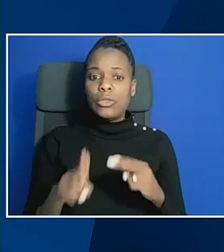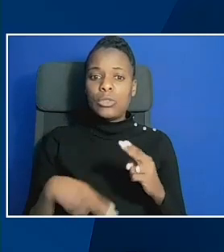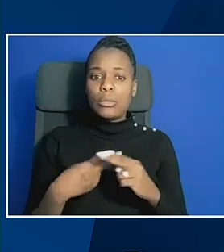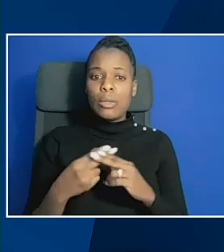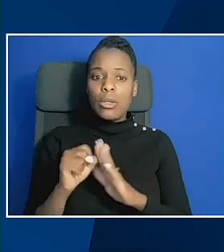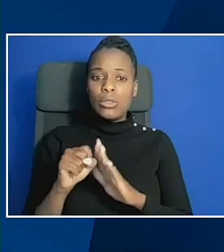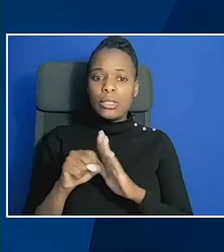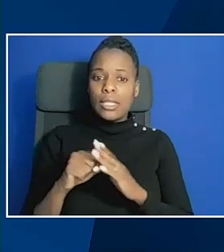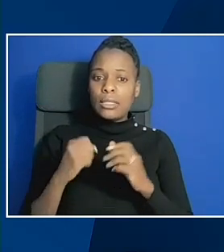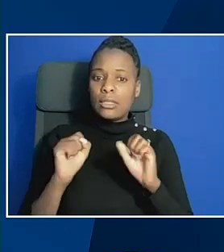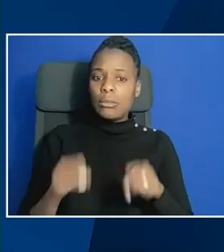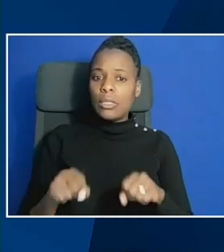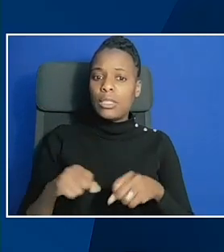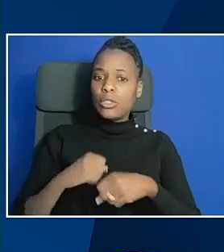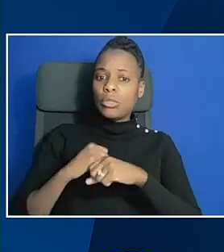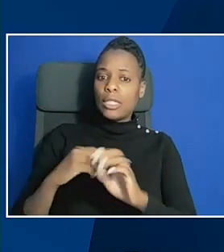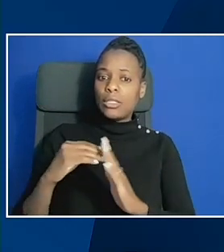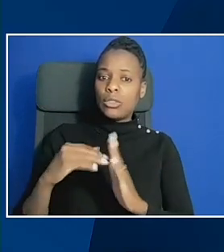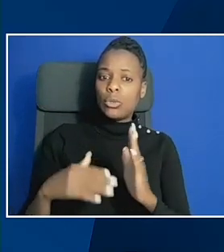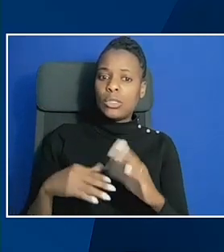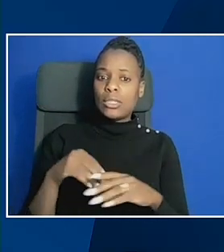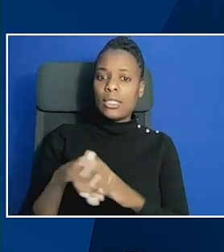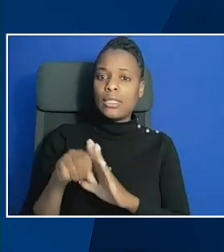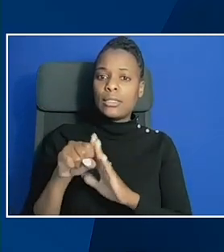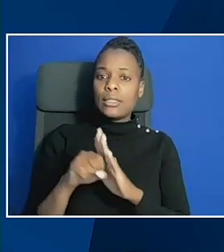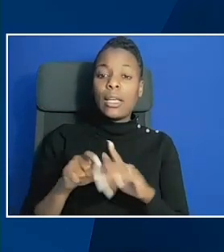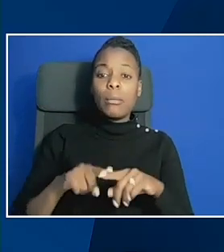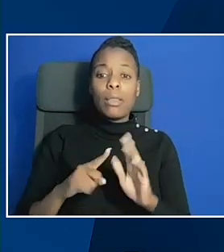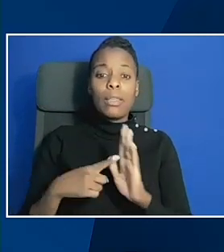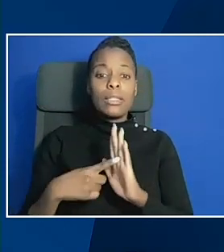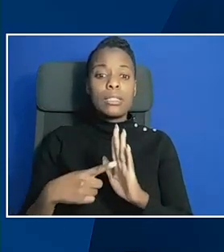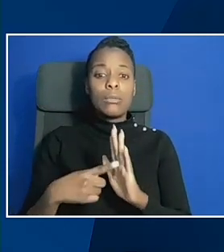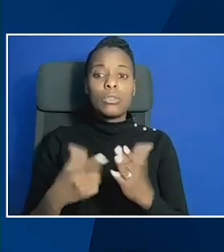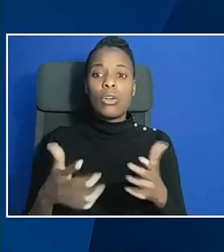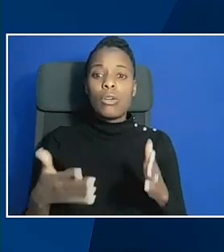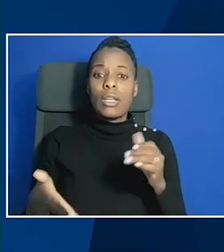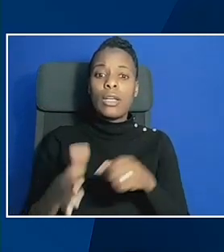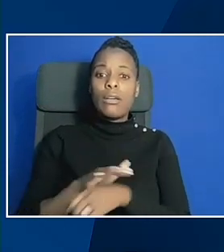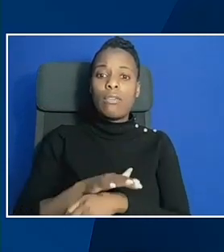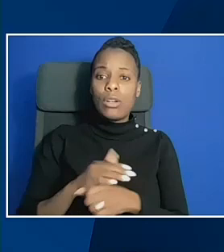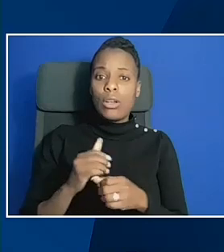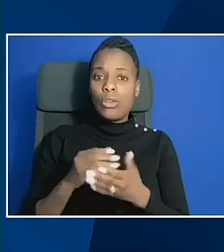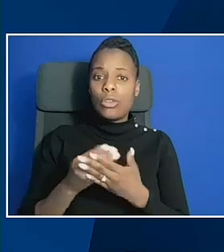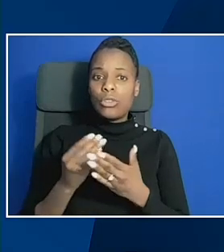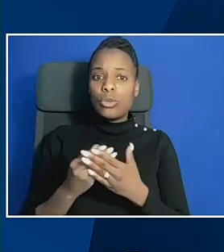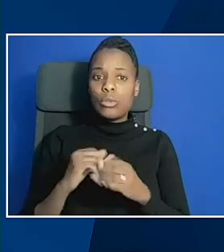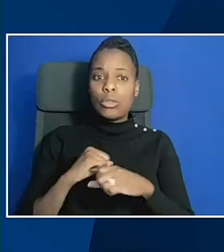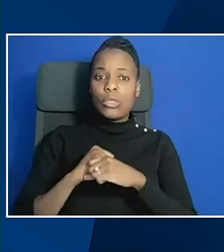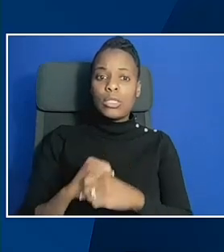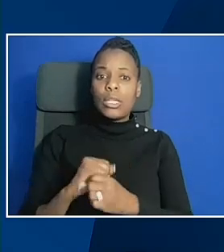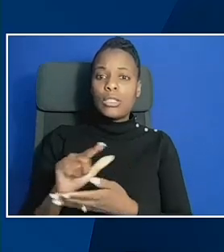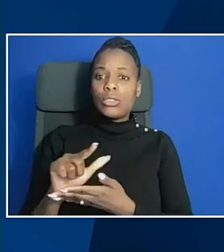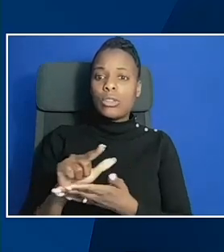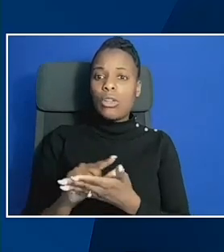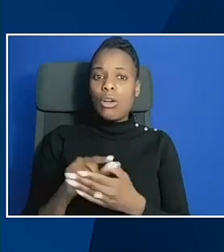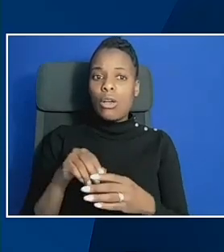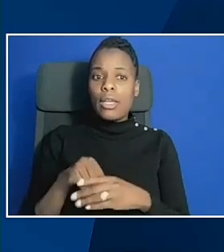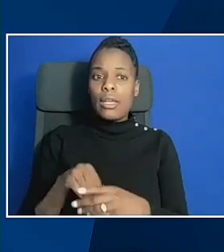But the examples that are used are already covered under consumer protection laws within the SARA agreement. So veracity of recruitment, accuracy of